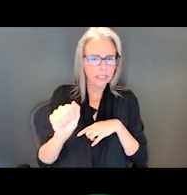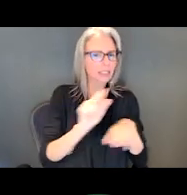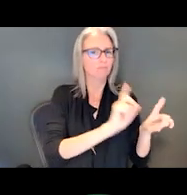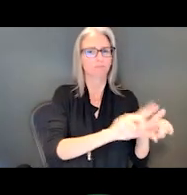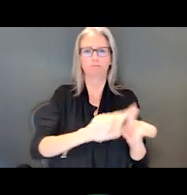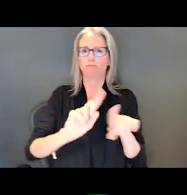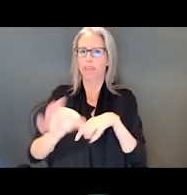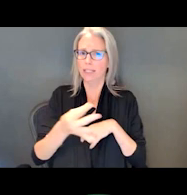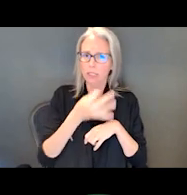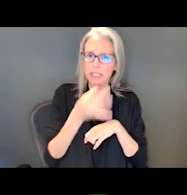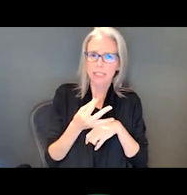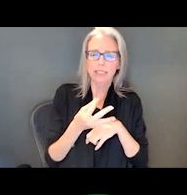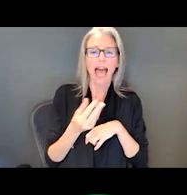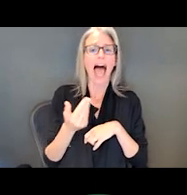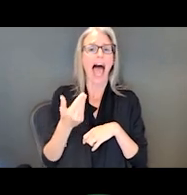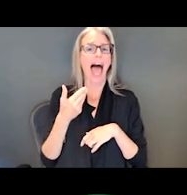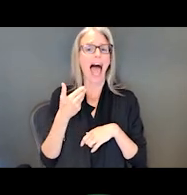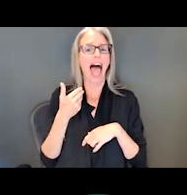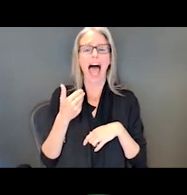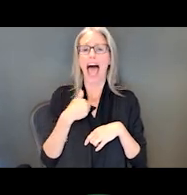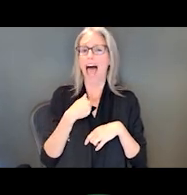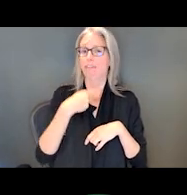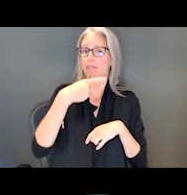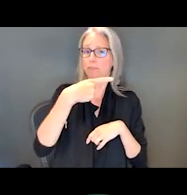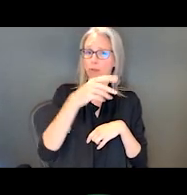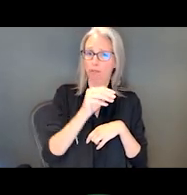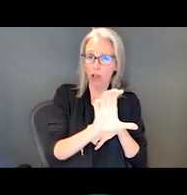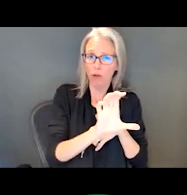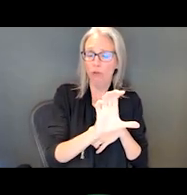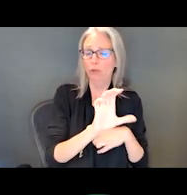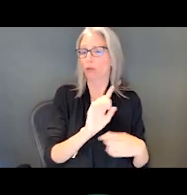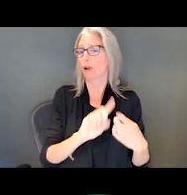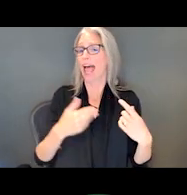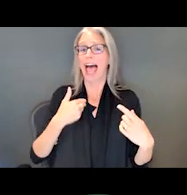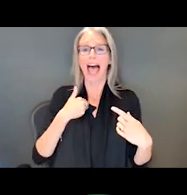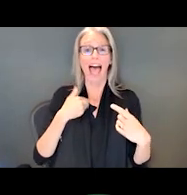Experiences and I really think that having these kinds of committees or friends of groups